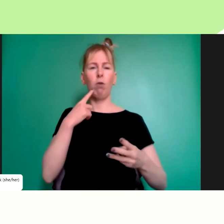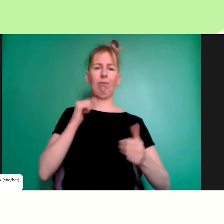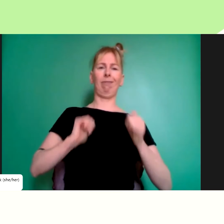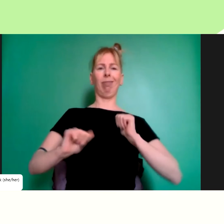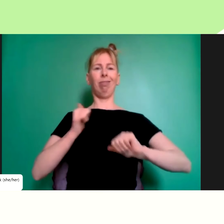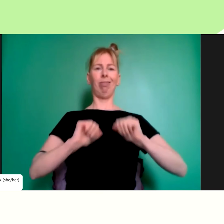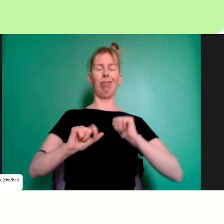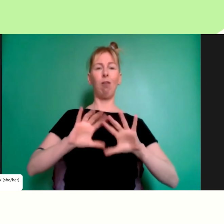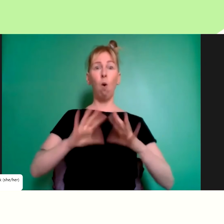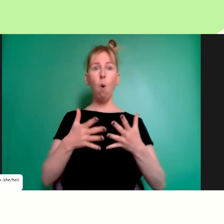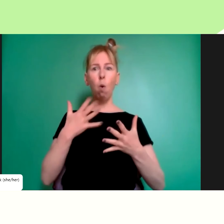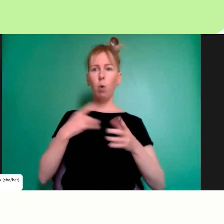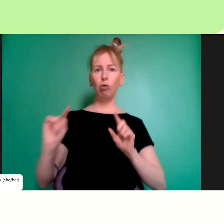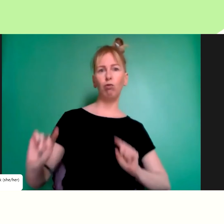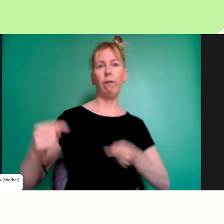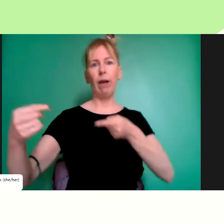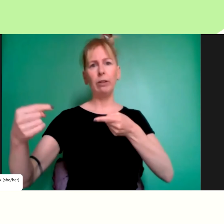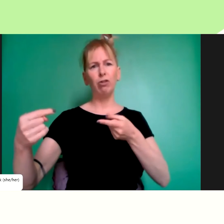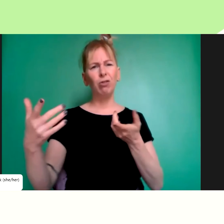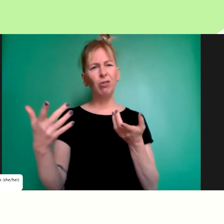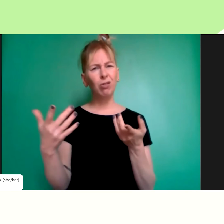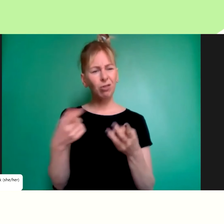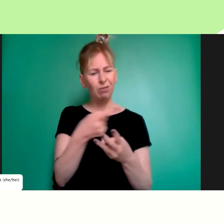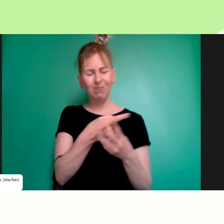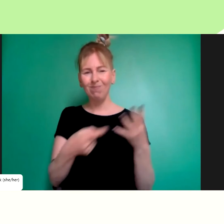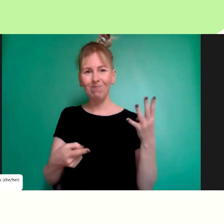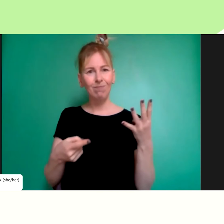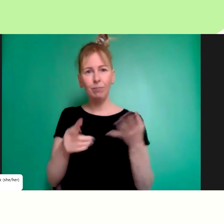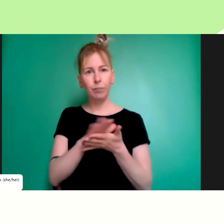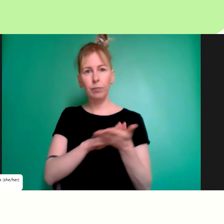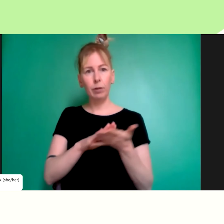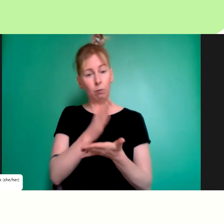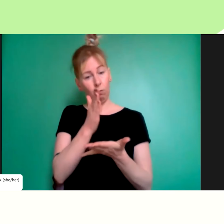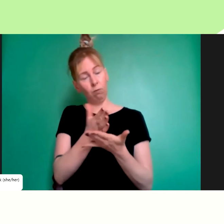to have revenge if you lose. So the conflict isn't actually resolved.